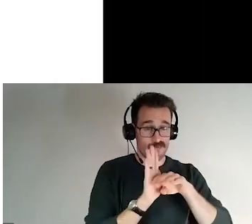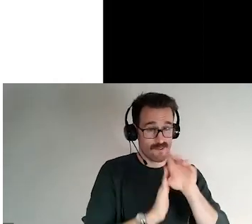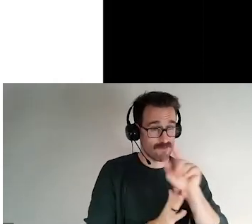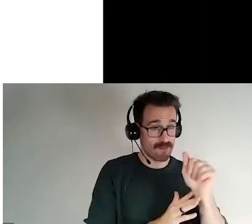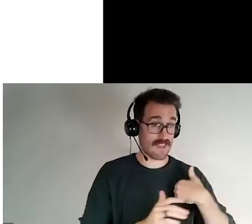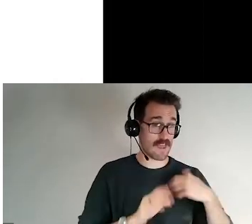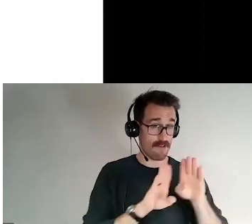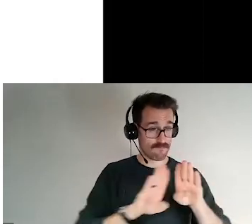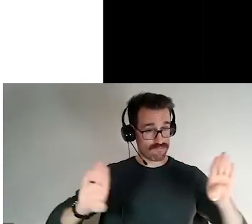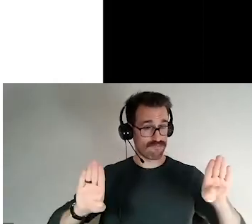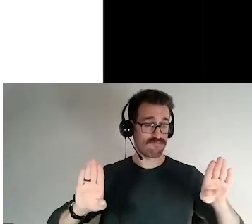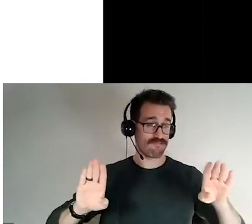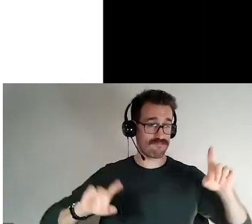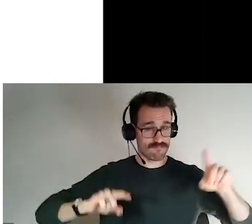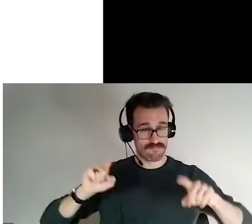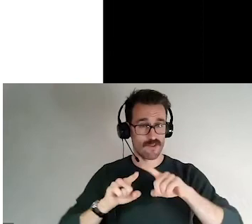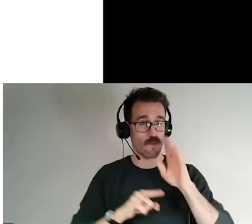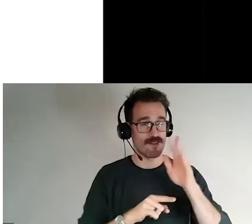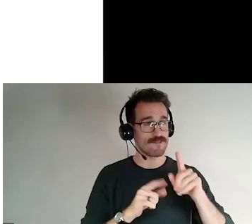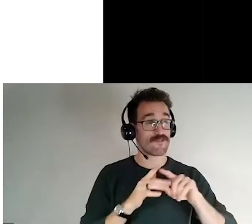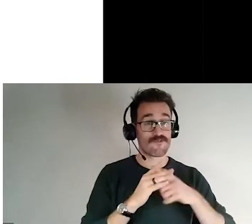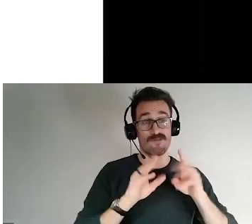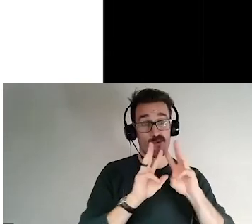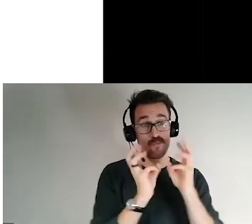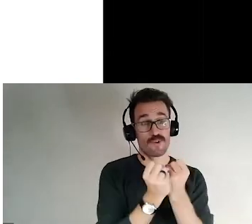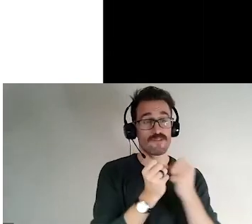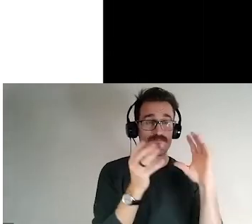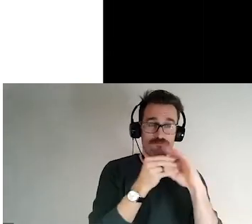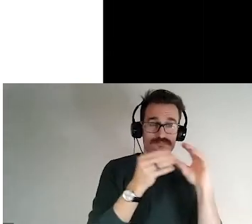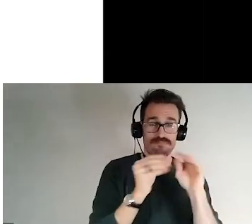participating in a storytelling workshop that will build those skills around talking about episodic